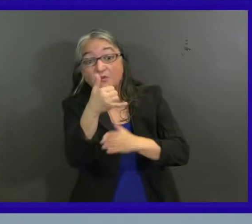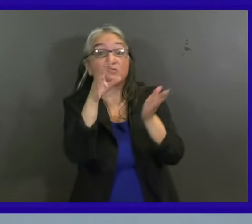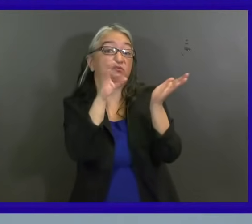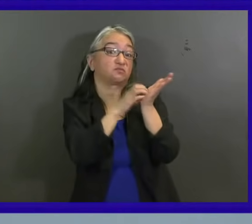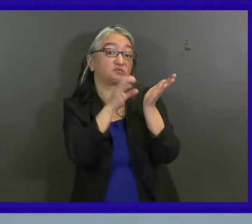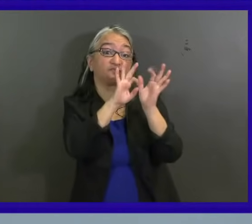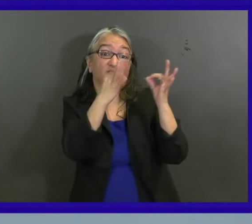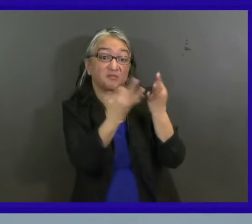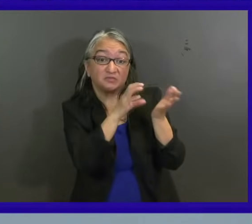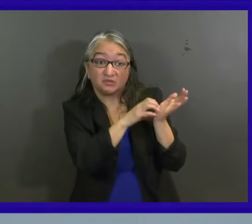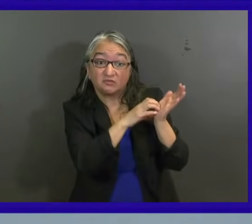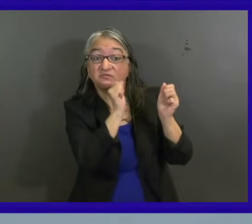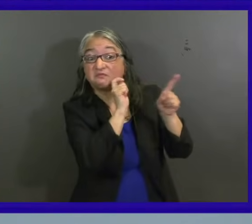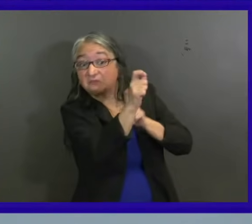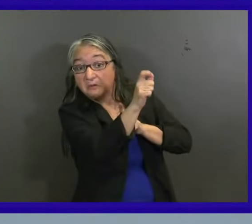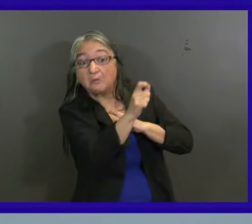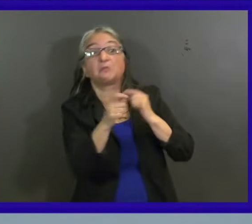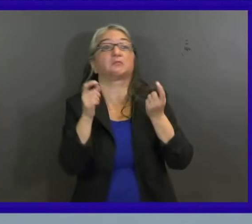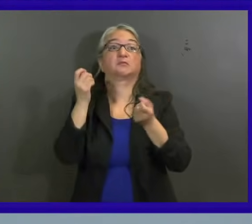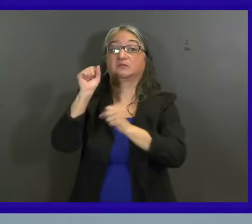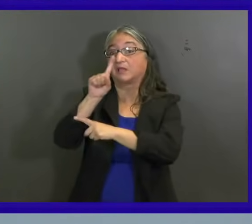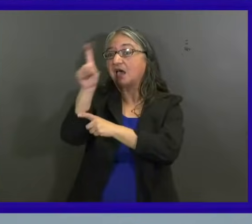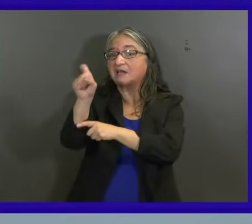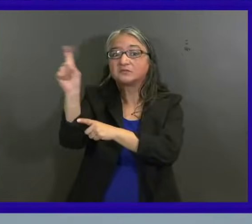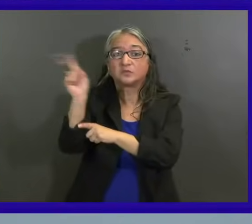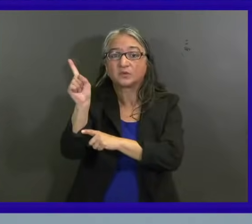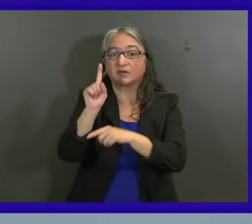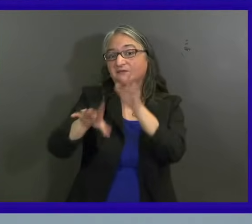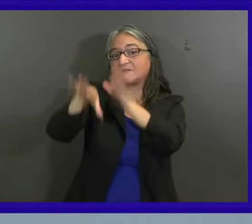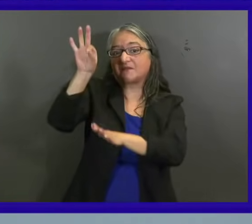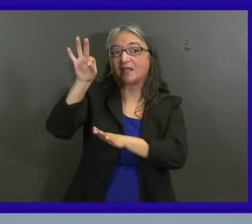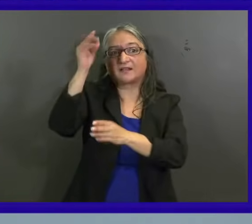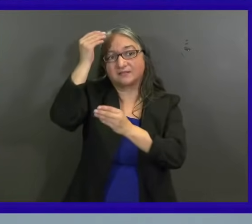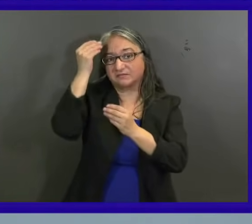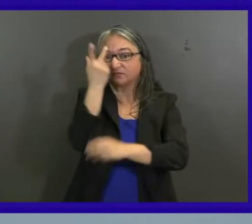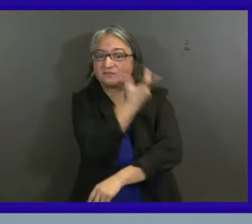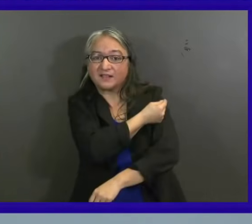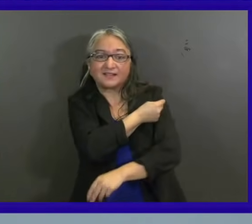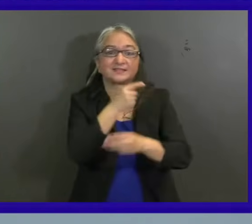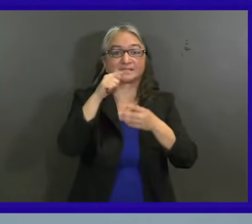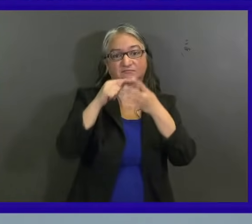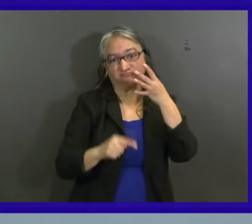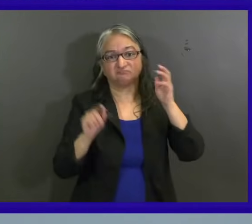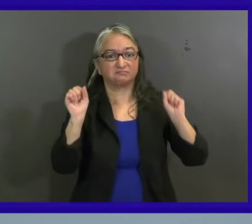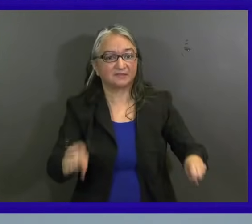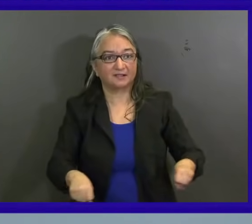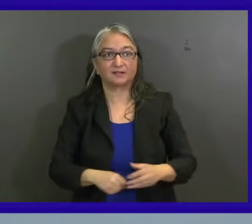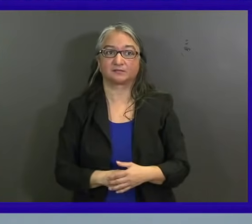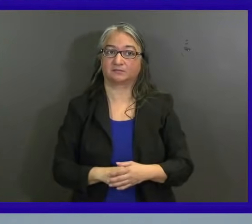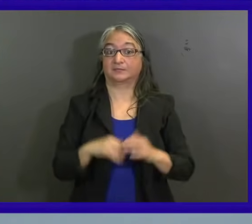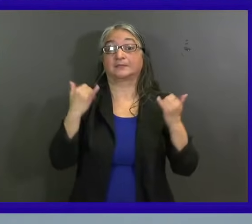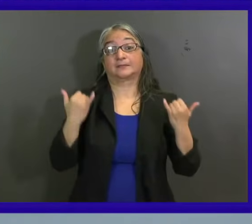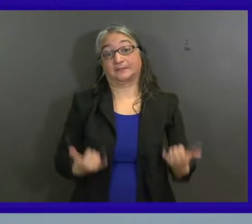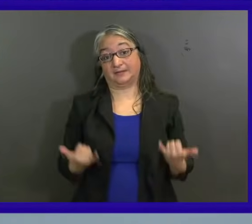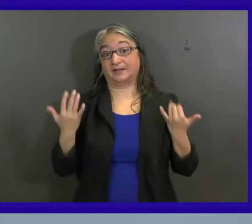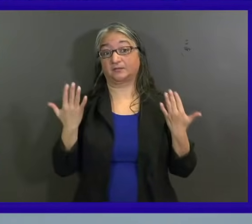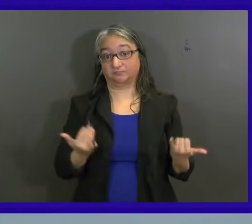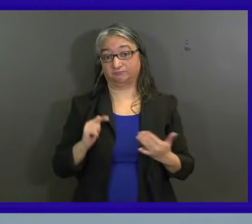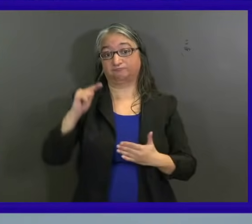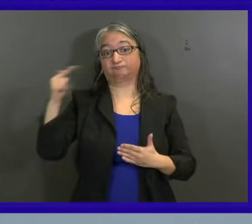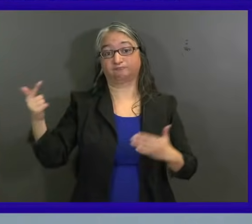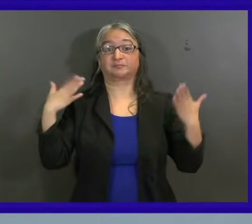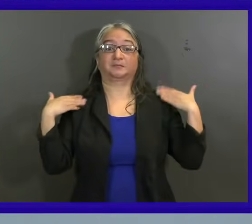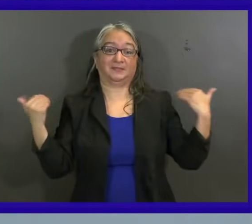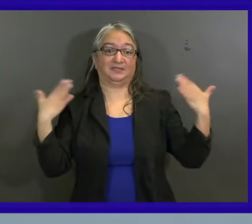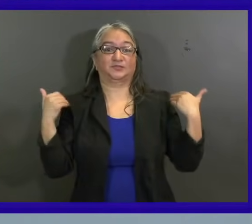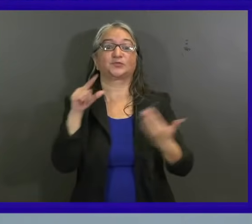find a clinic or pharmacy near you i will now turn things back to minister gordon